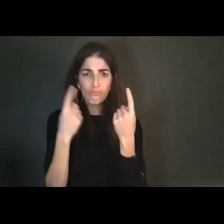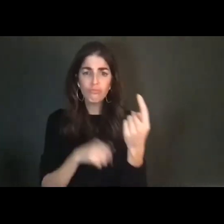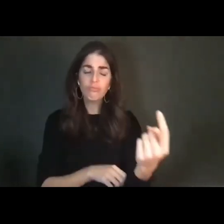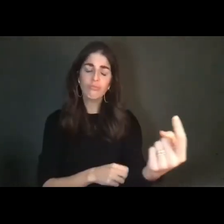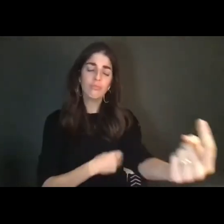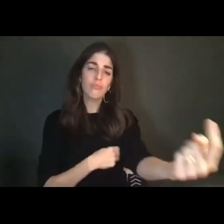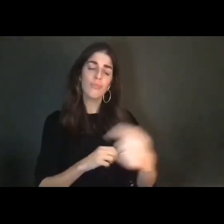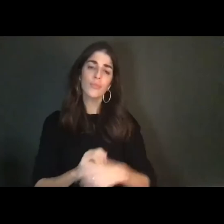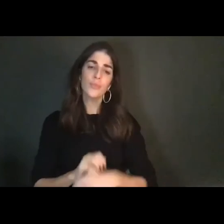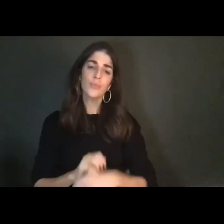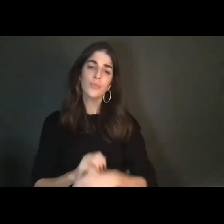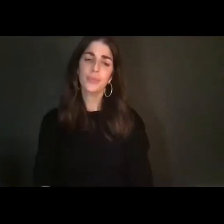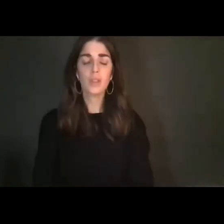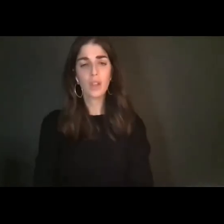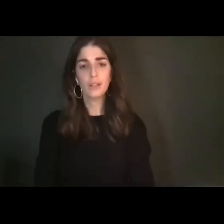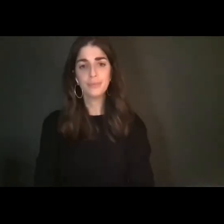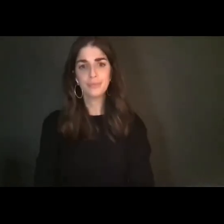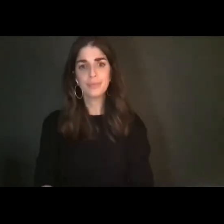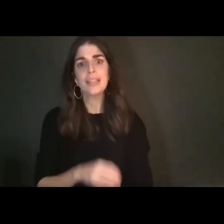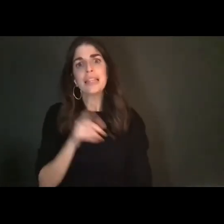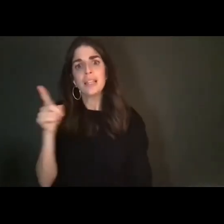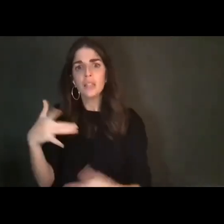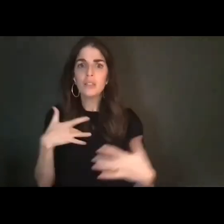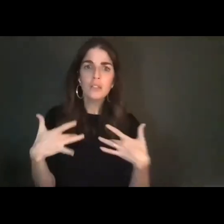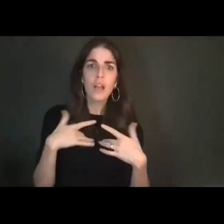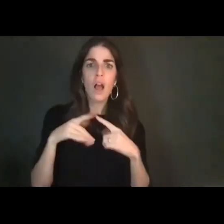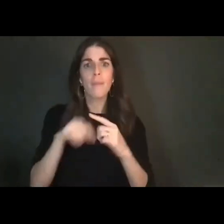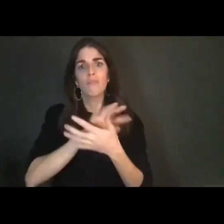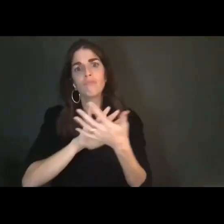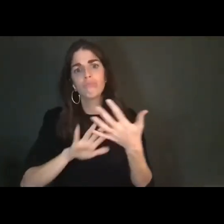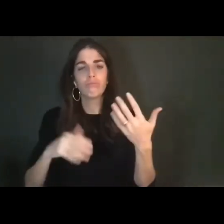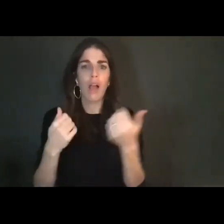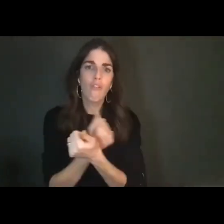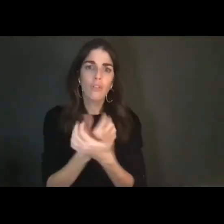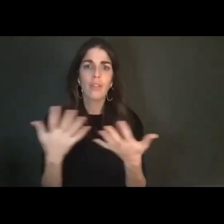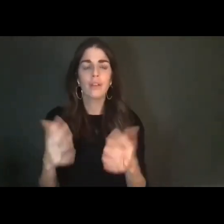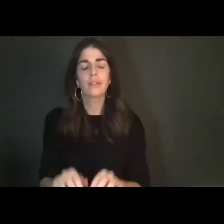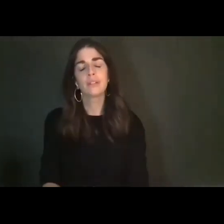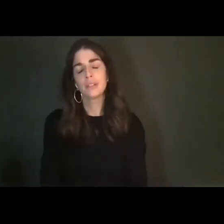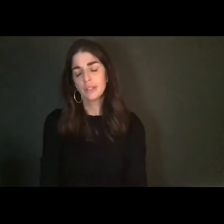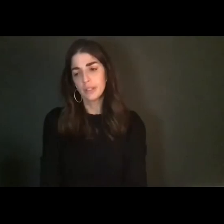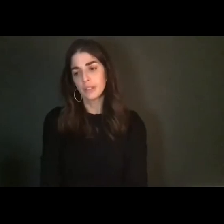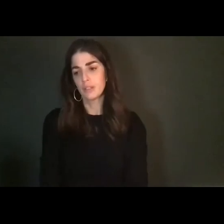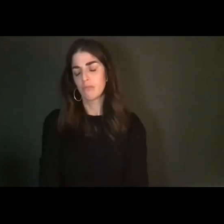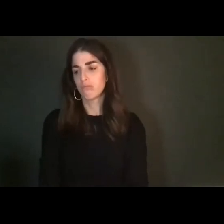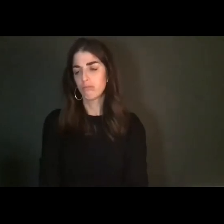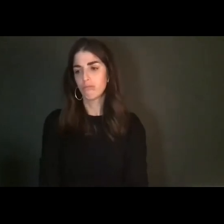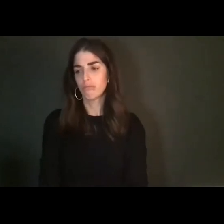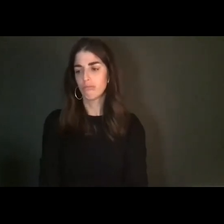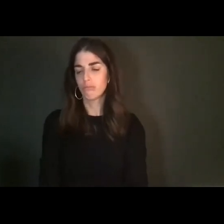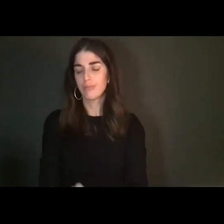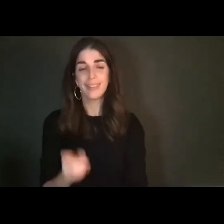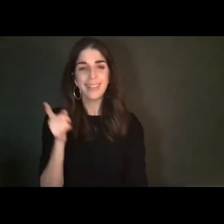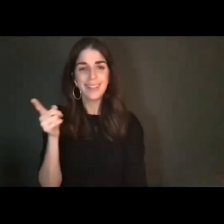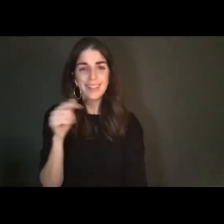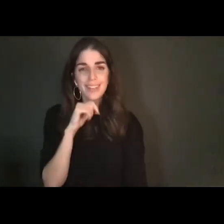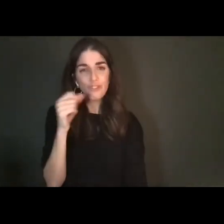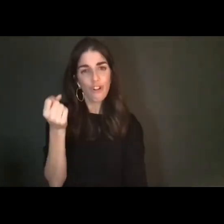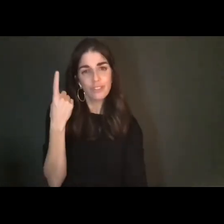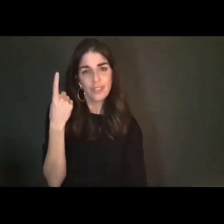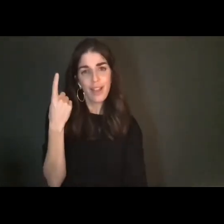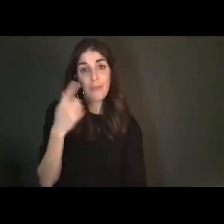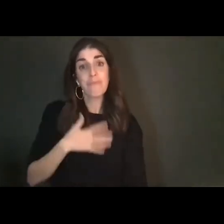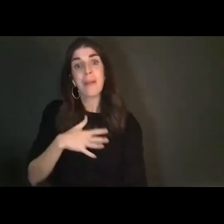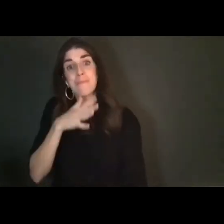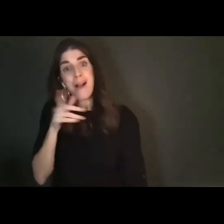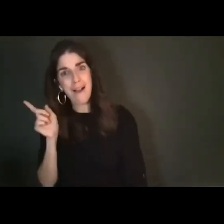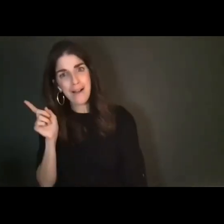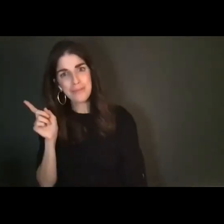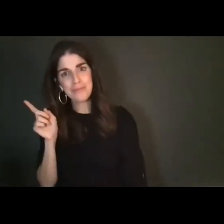So... And then he's worrying about all of it. And that he doesn't understand... My mom...